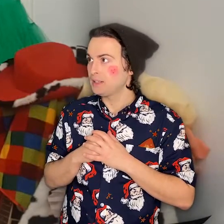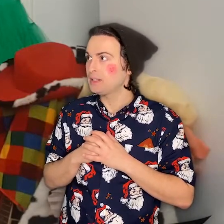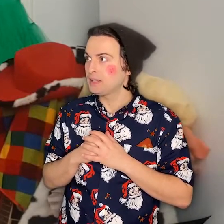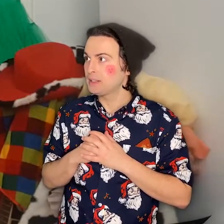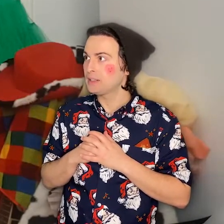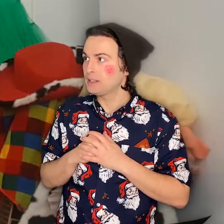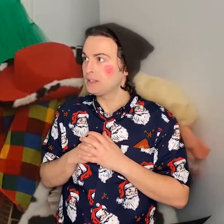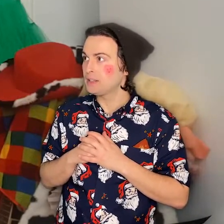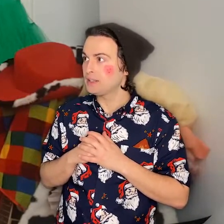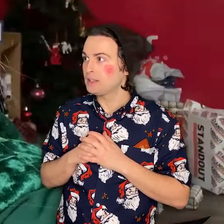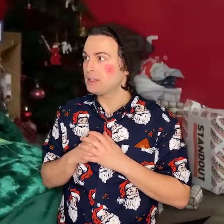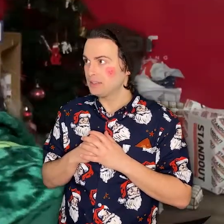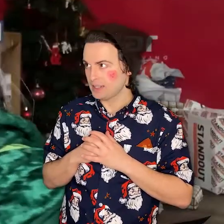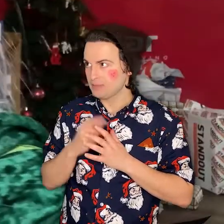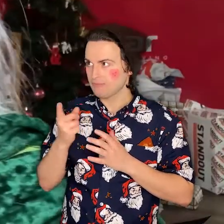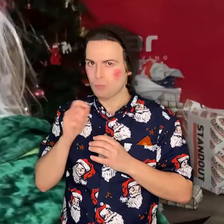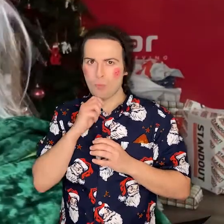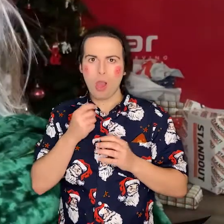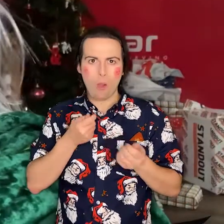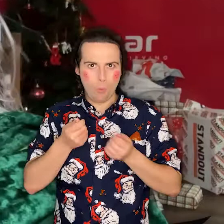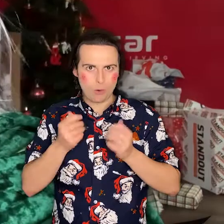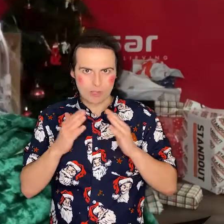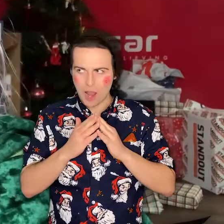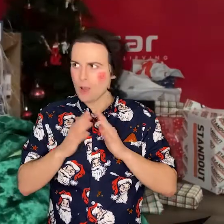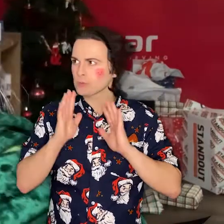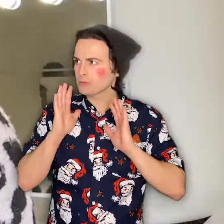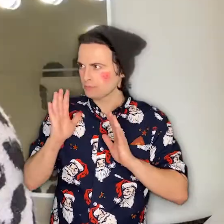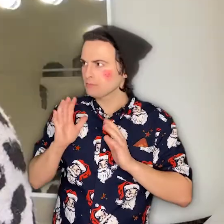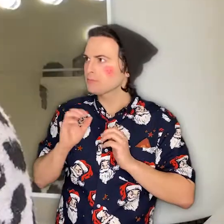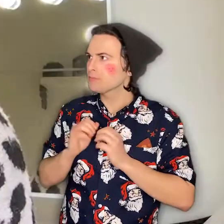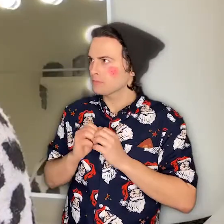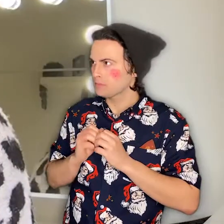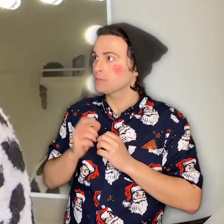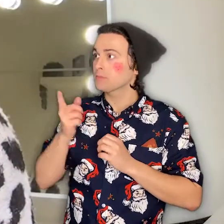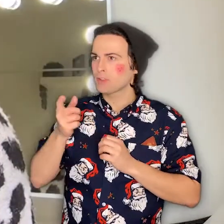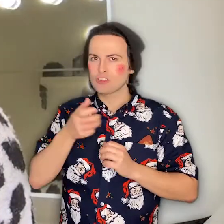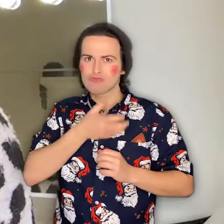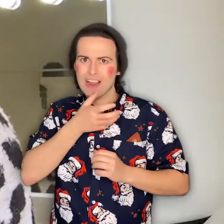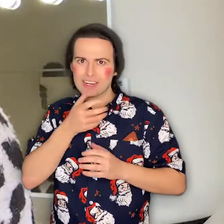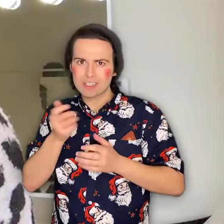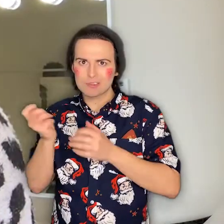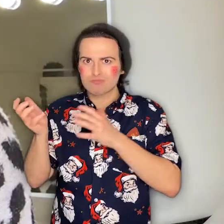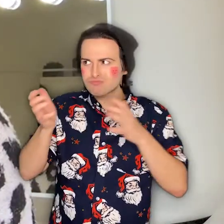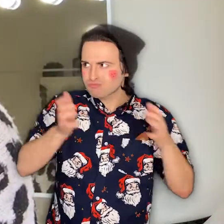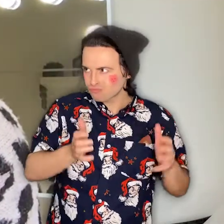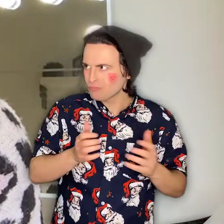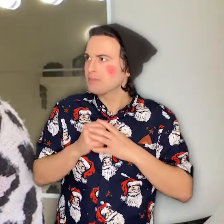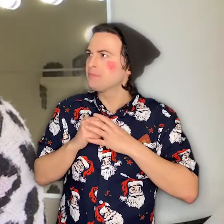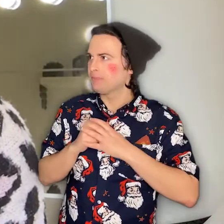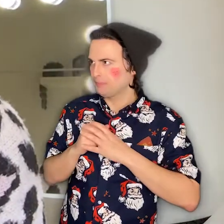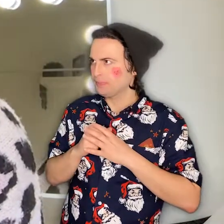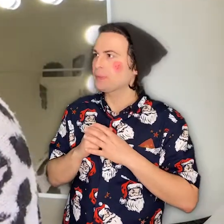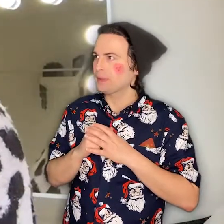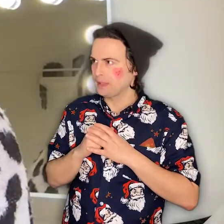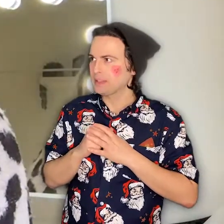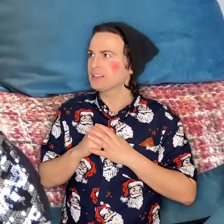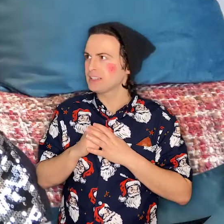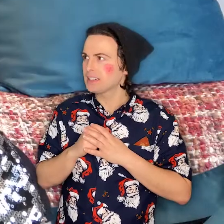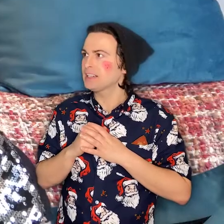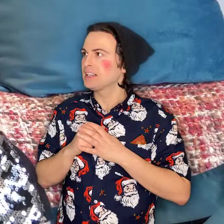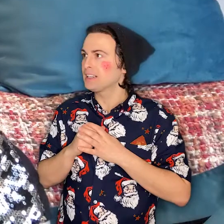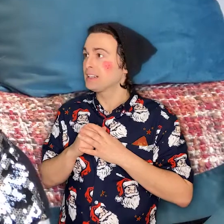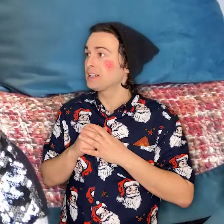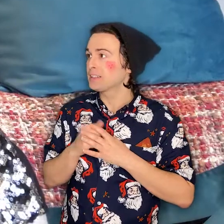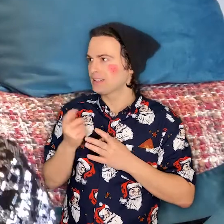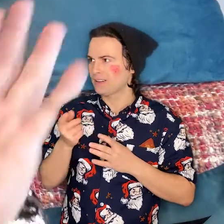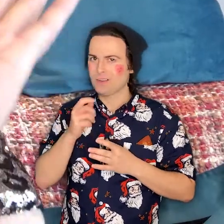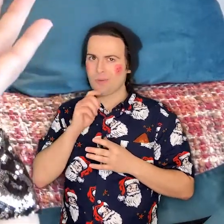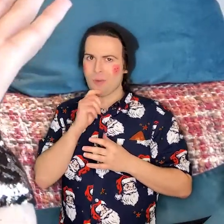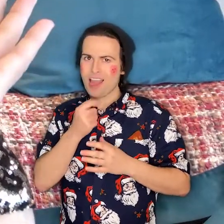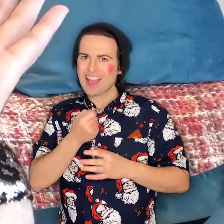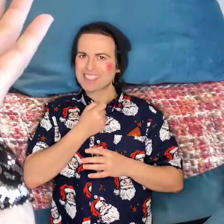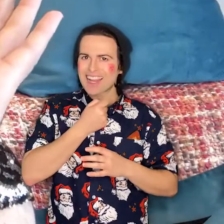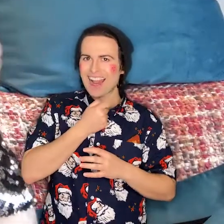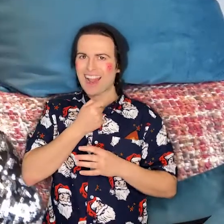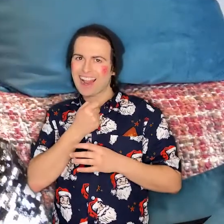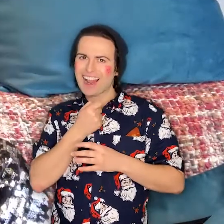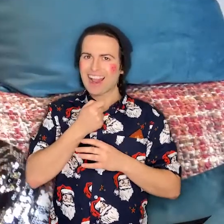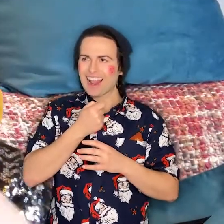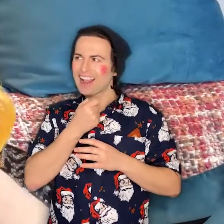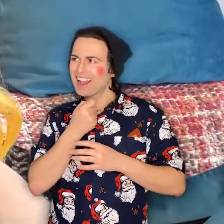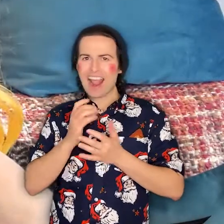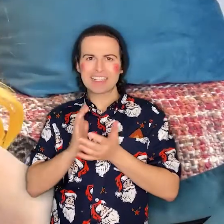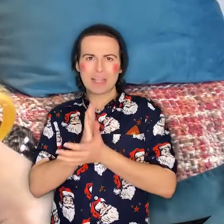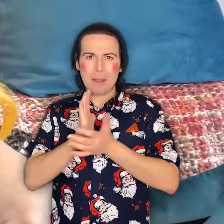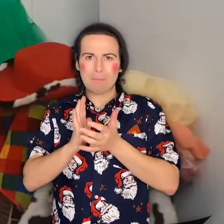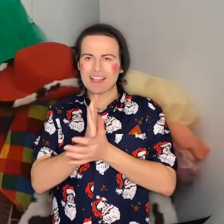Carina doing entertainment. Don’t just make it you singing. And Senga is sorting drinks.